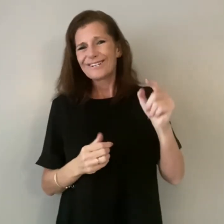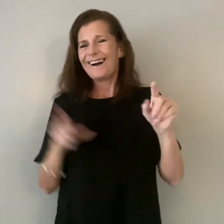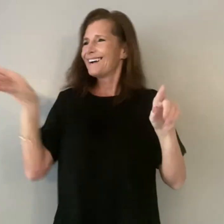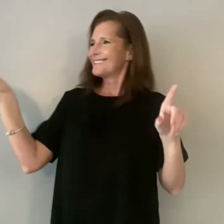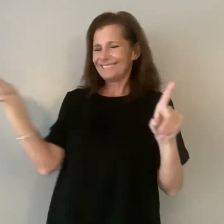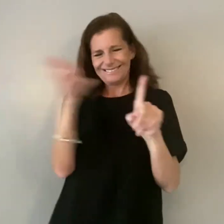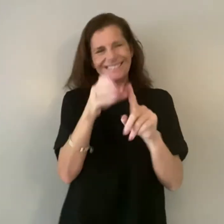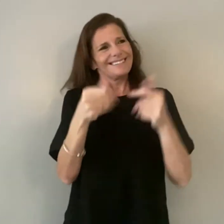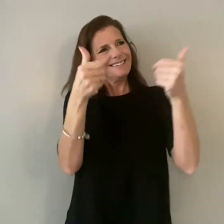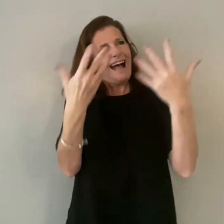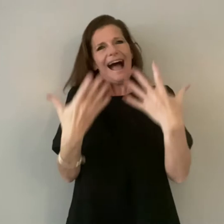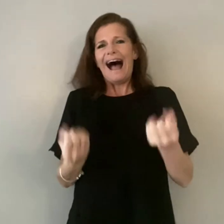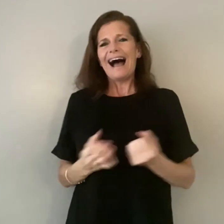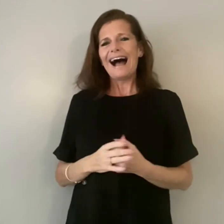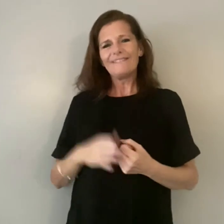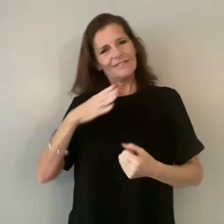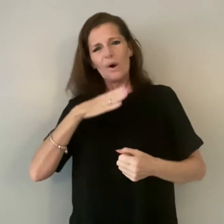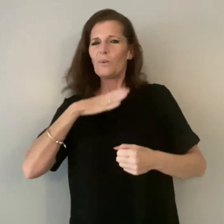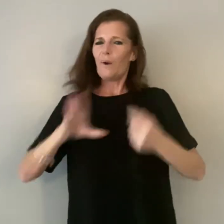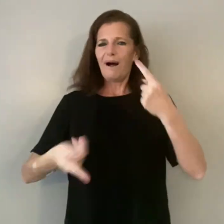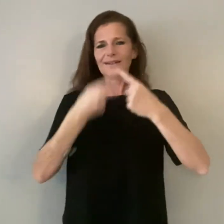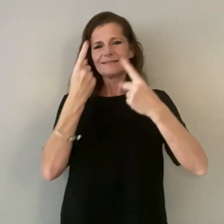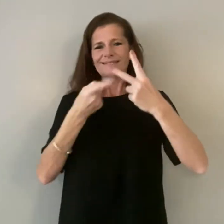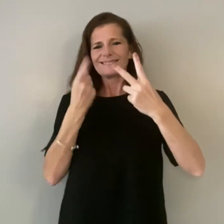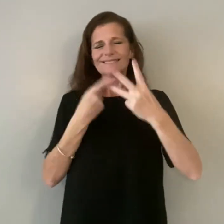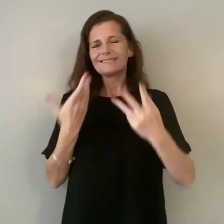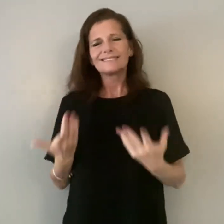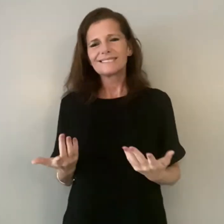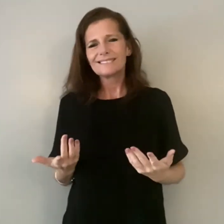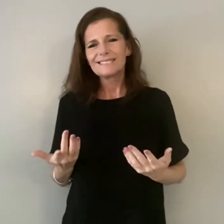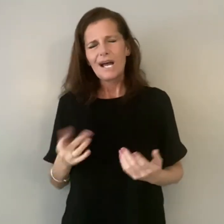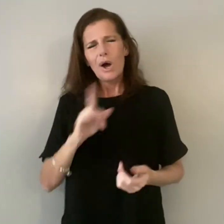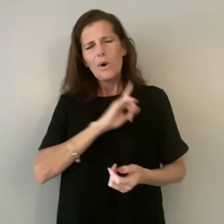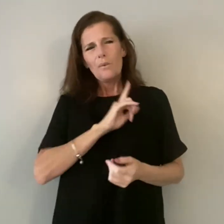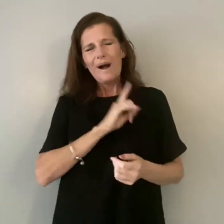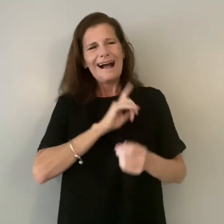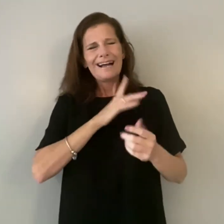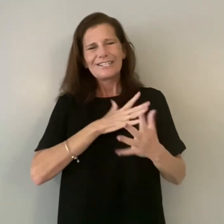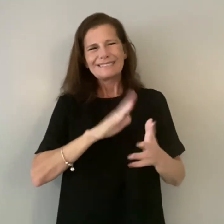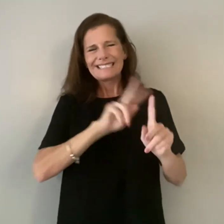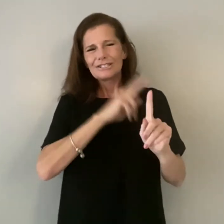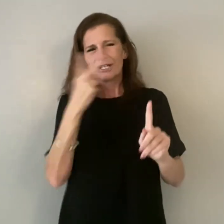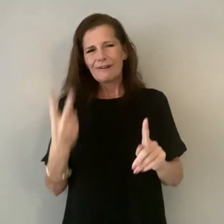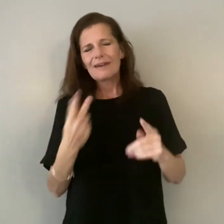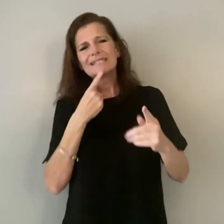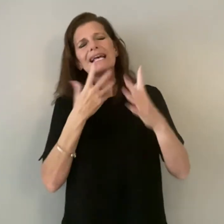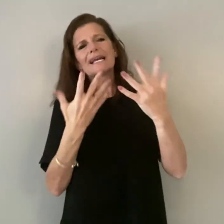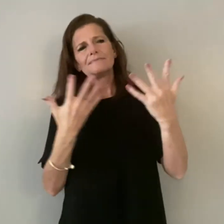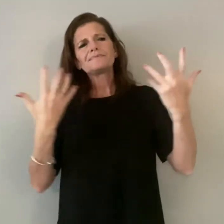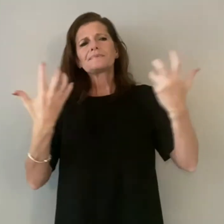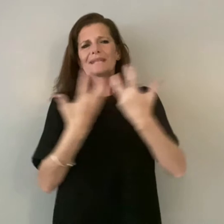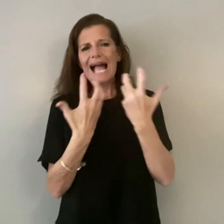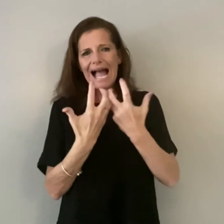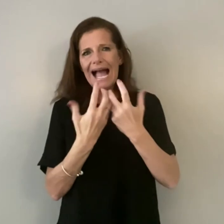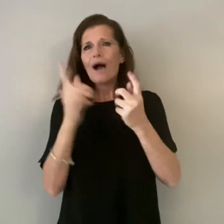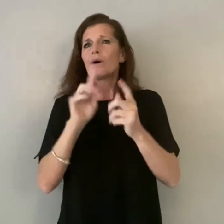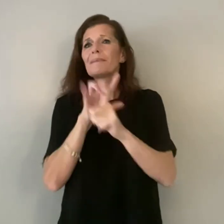It's not good enough just to say, we want these types of people 'cause actually you have to turn around and say, how are we going to make it